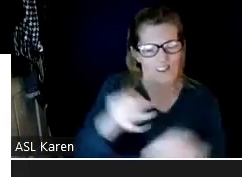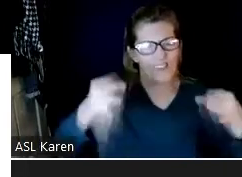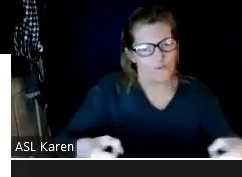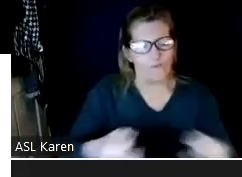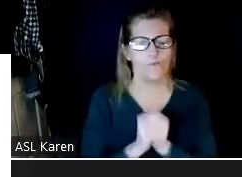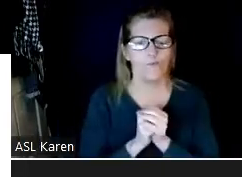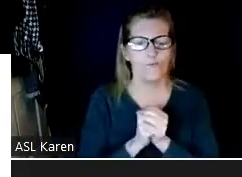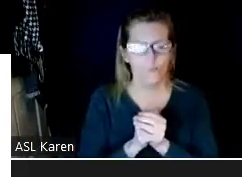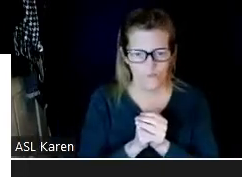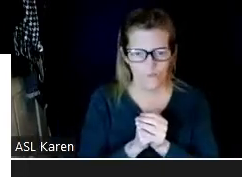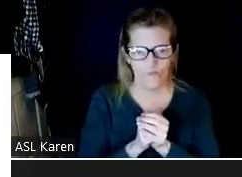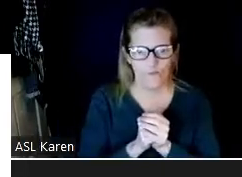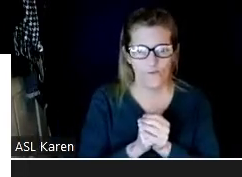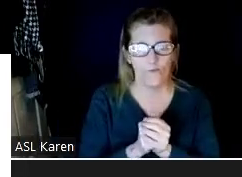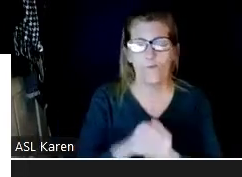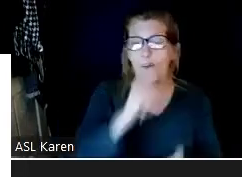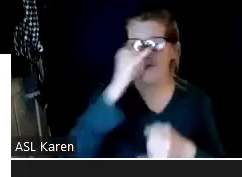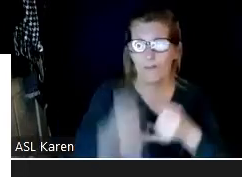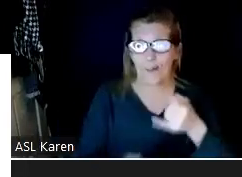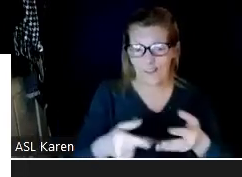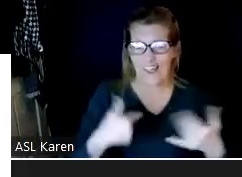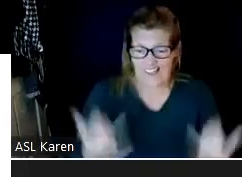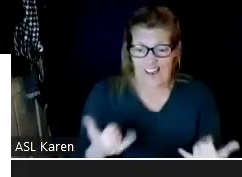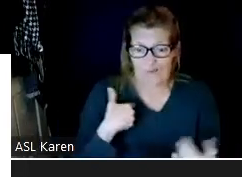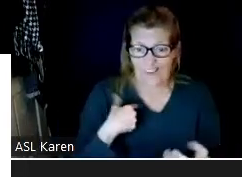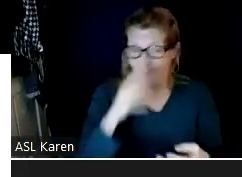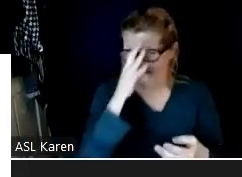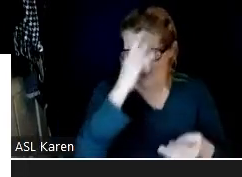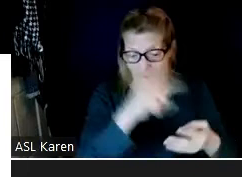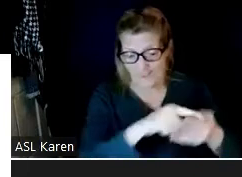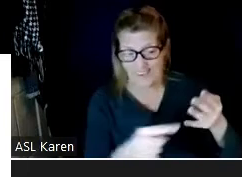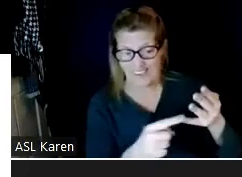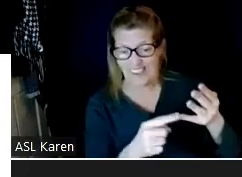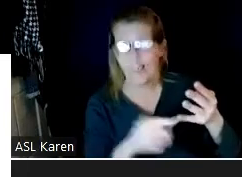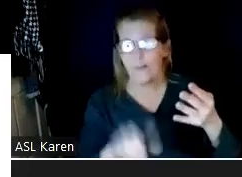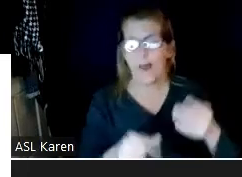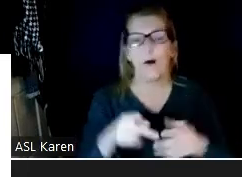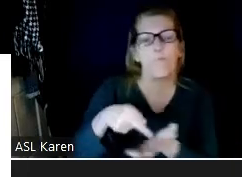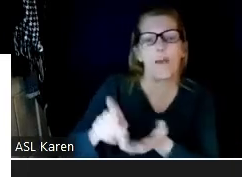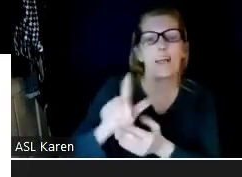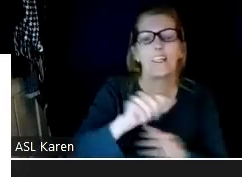15:13:51 And finally the program that we're here to talk about in more detail is the paid LEAD program.